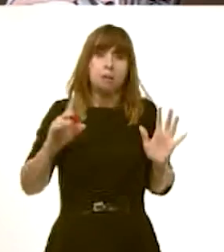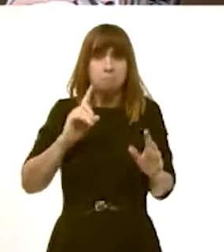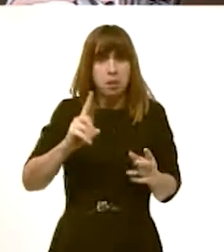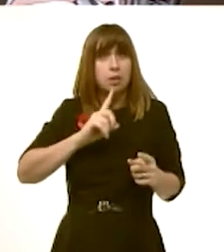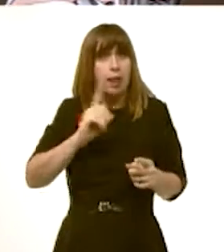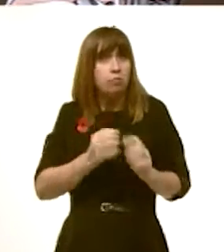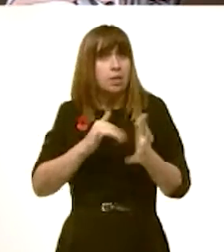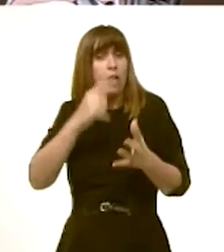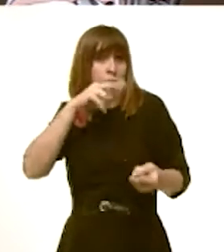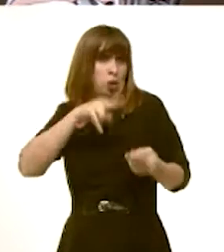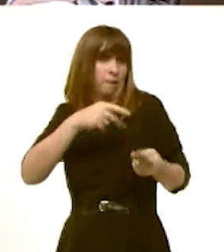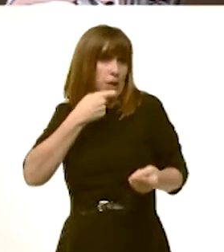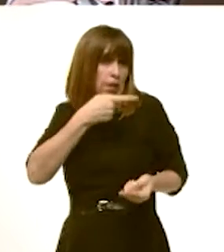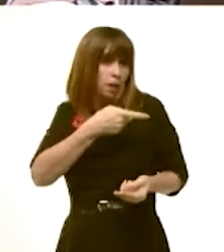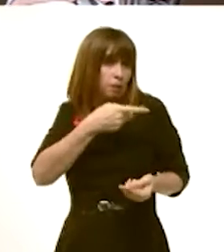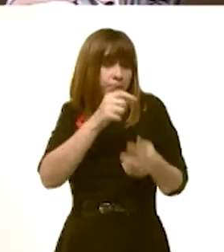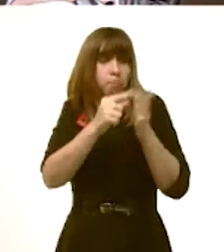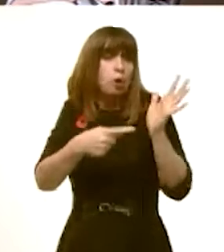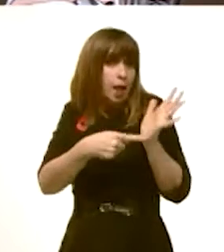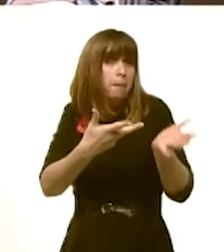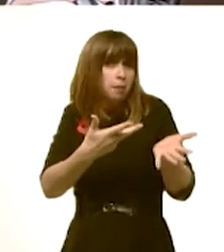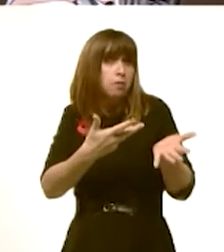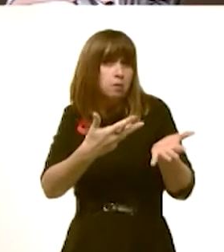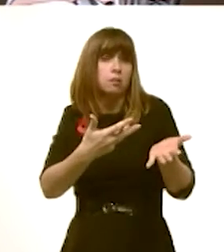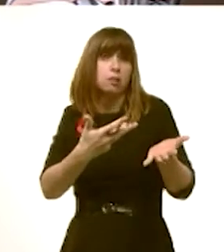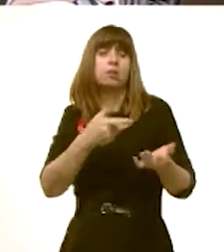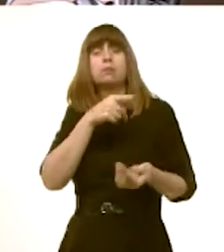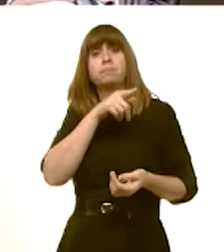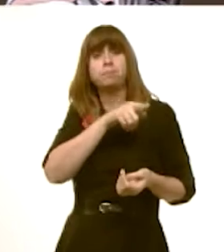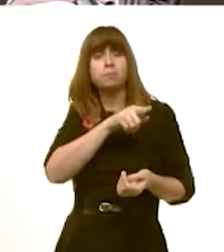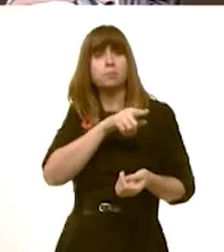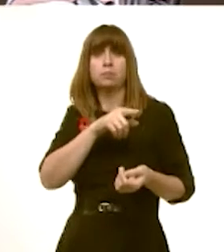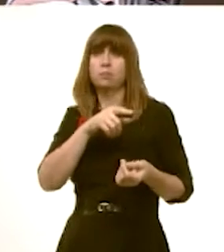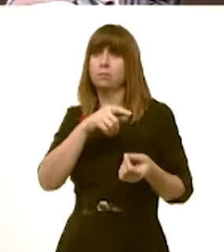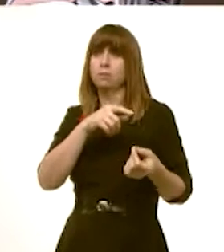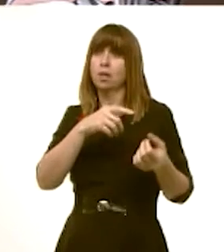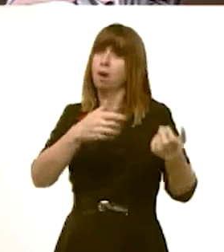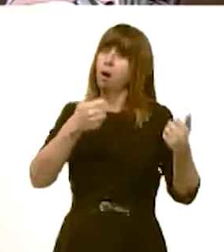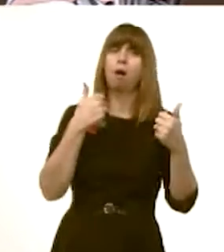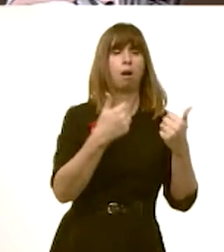Port Talbot against IJmuiden in the Netherlandsóhas to be welcomed, and that is not where we are